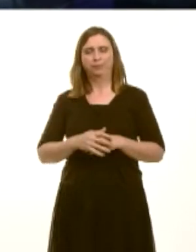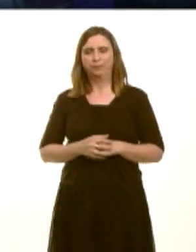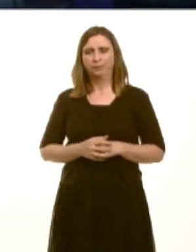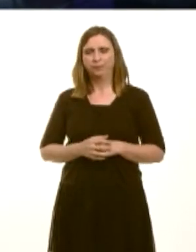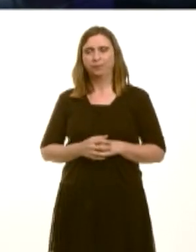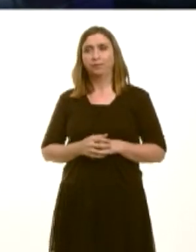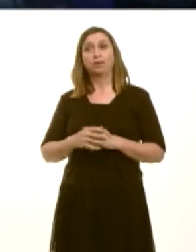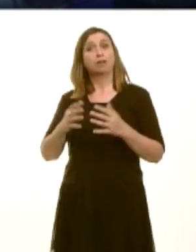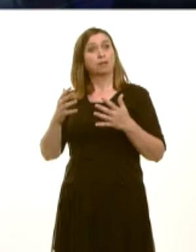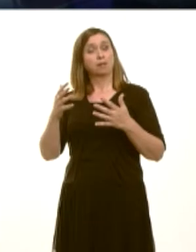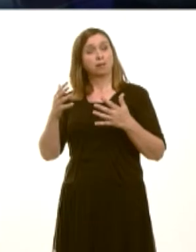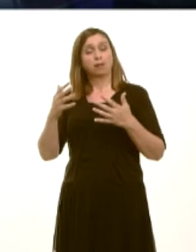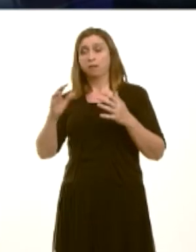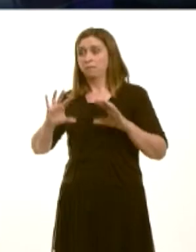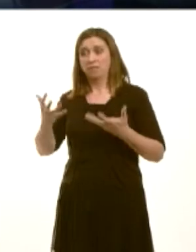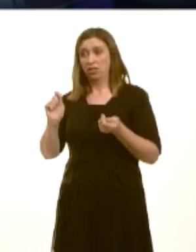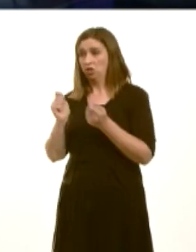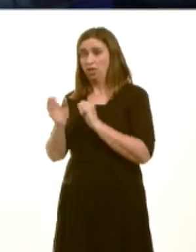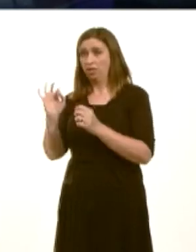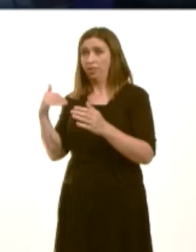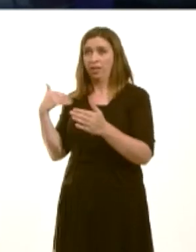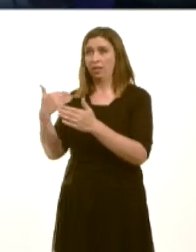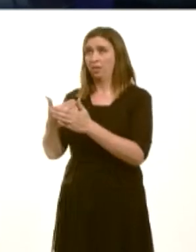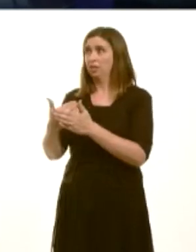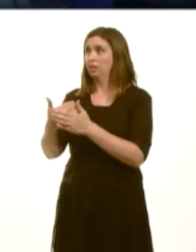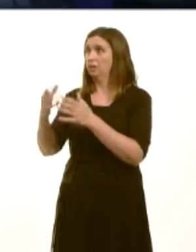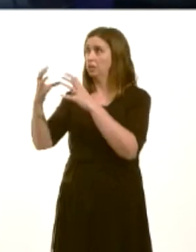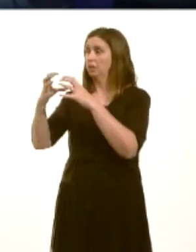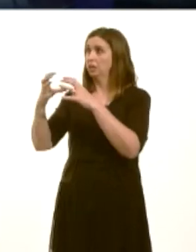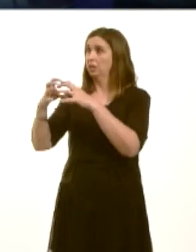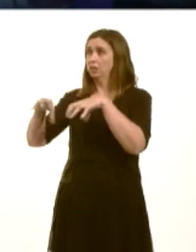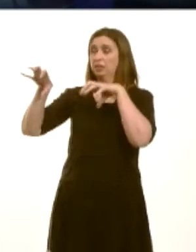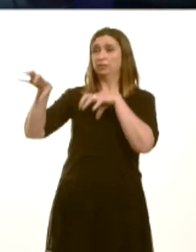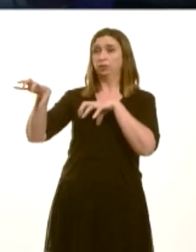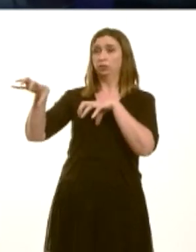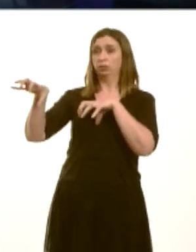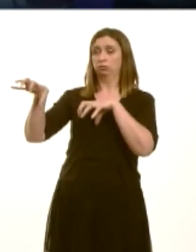hasnít changed significantly over the period of devolution, despite two inputs of European